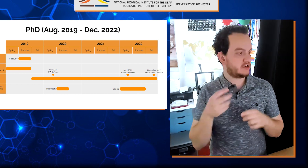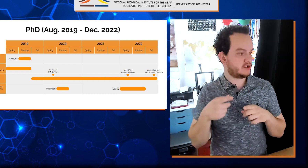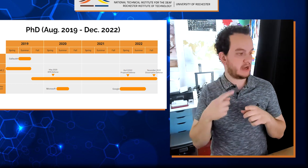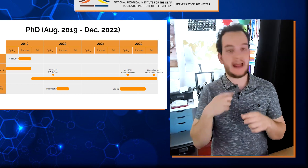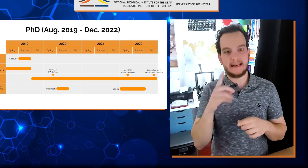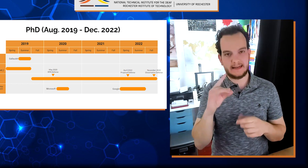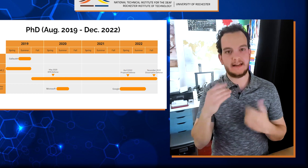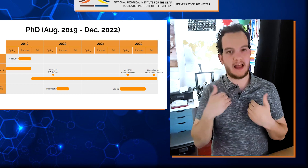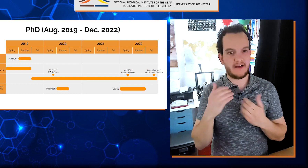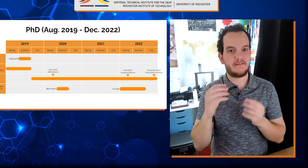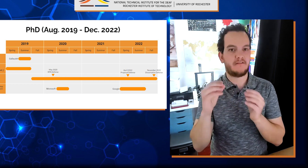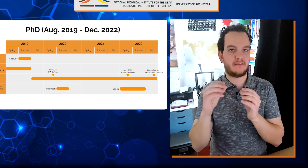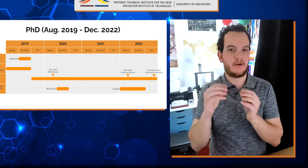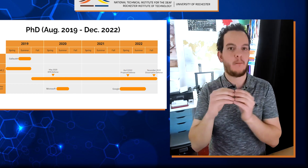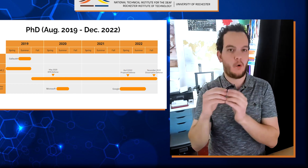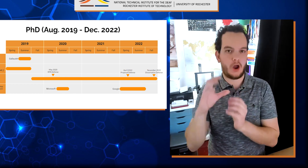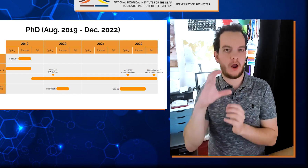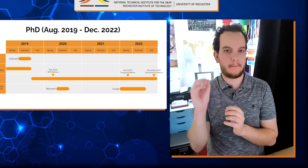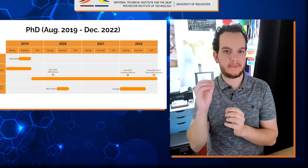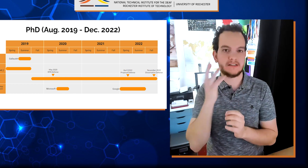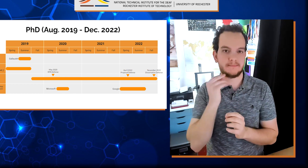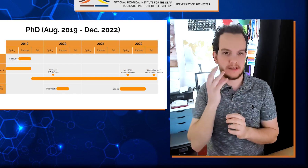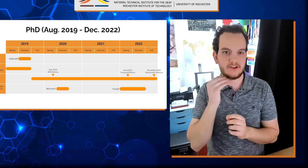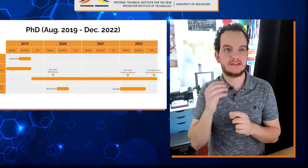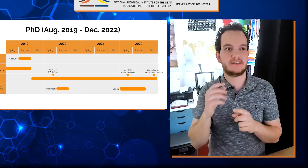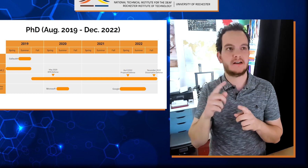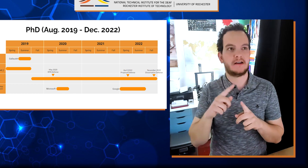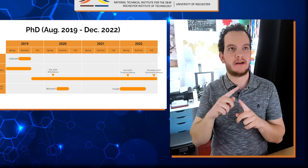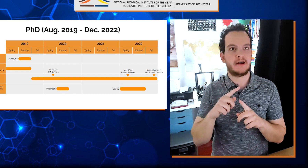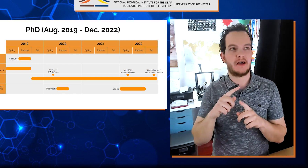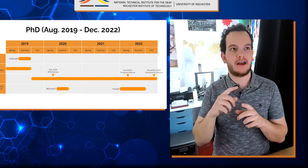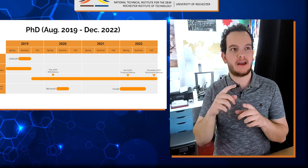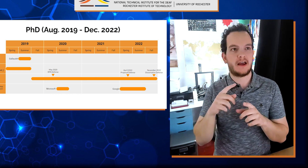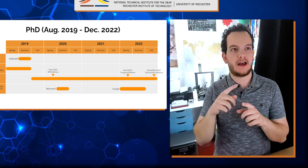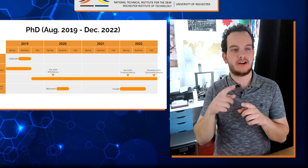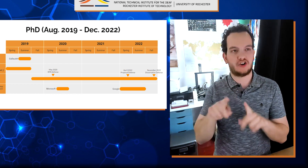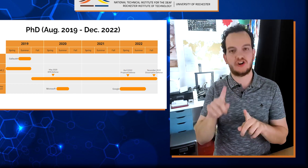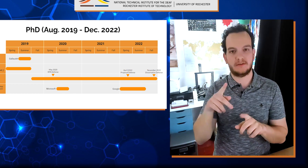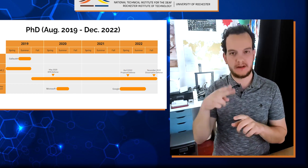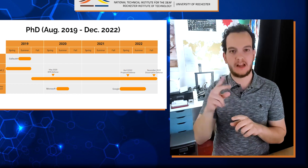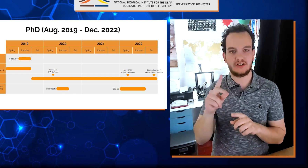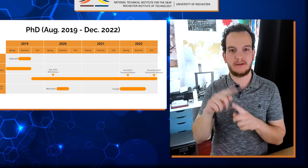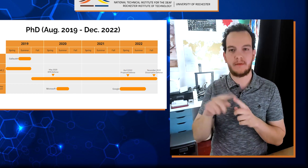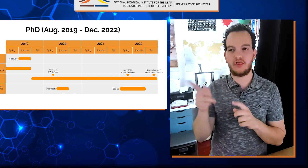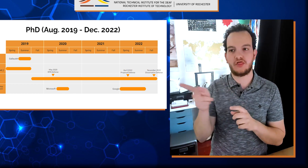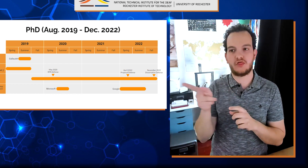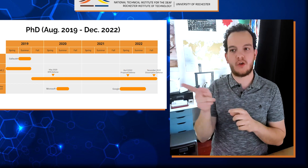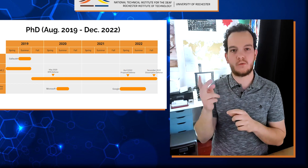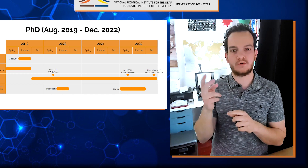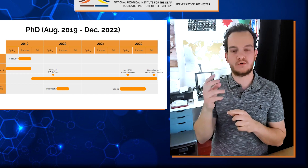And I did have more industry experience during my Ph.D. program,